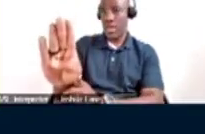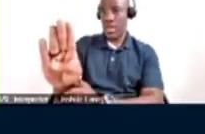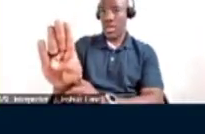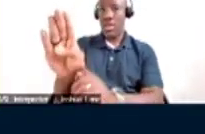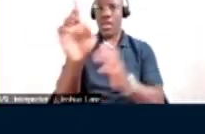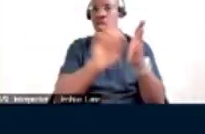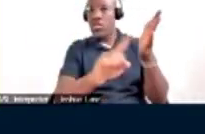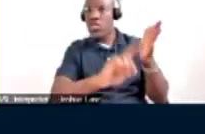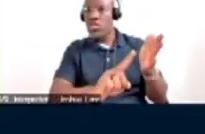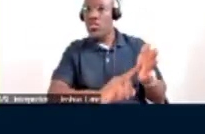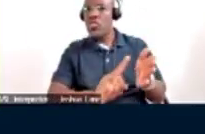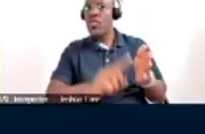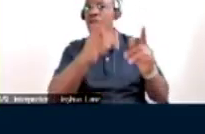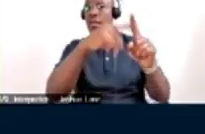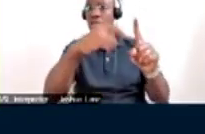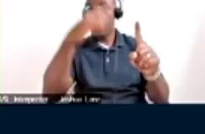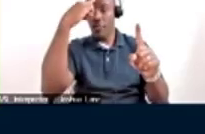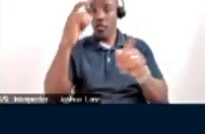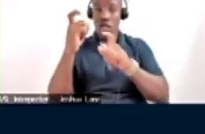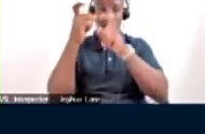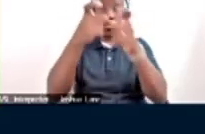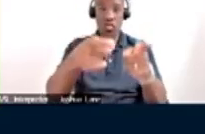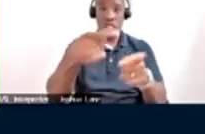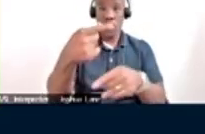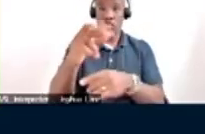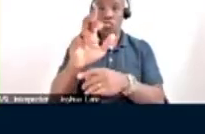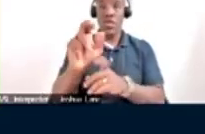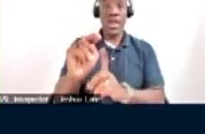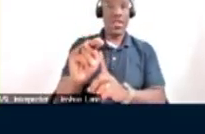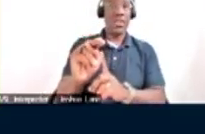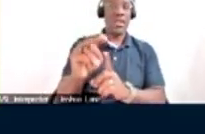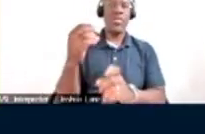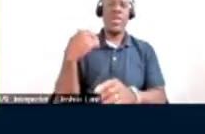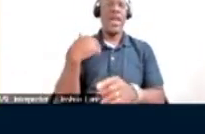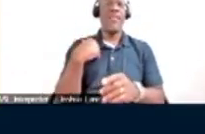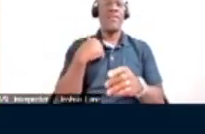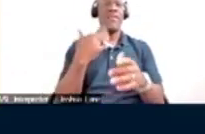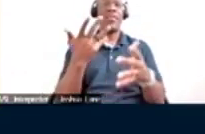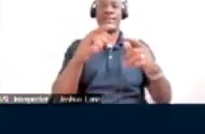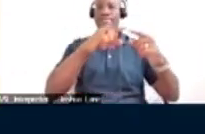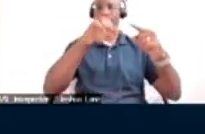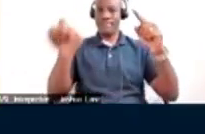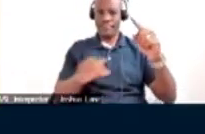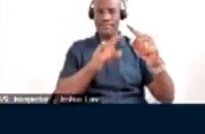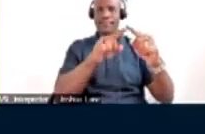there's kind of a closed loop aspect to that. And then, if you really want to diversify your panels,